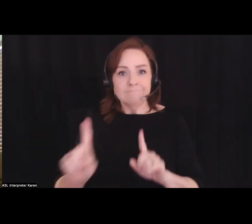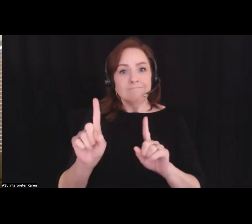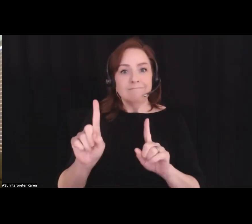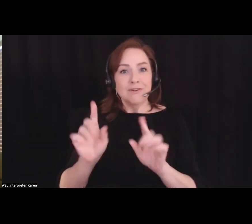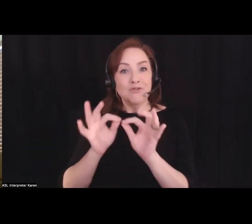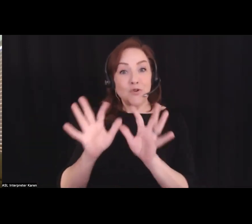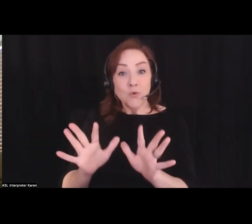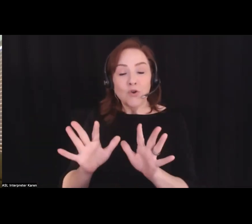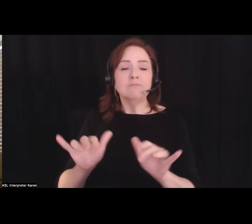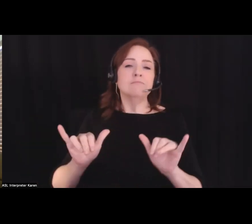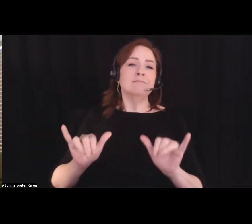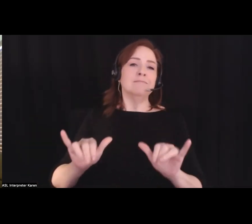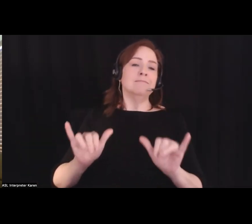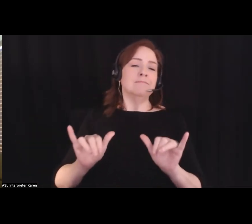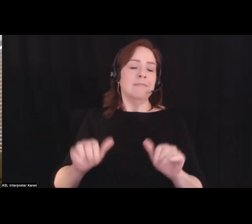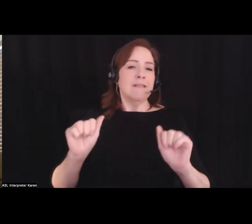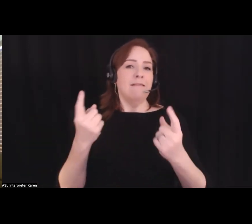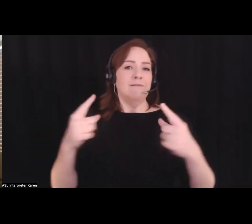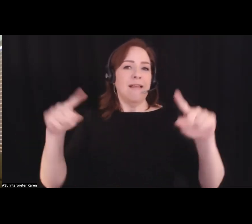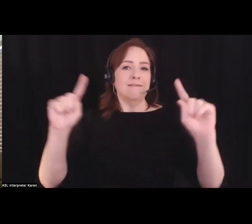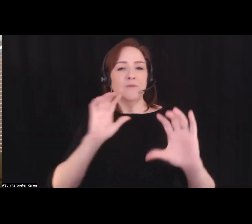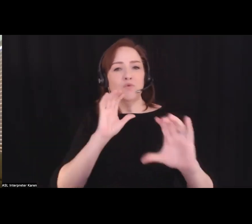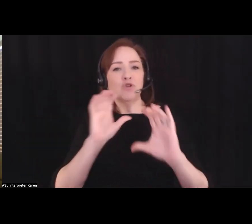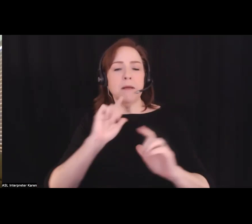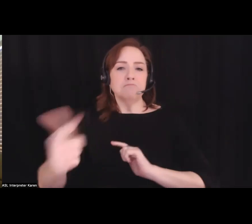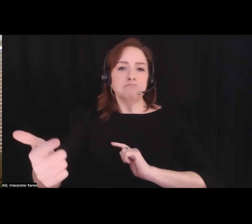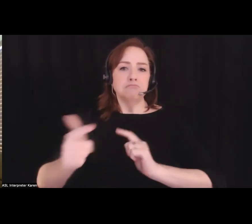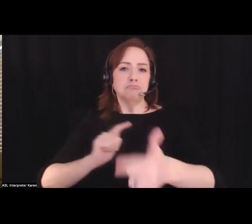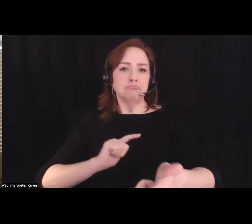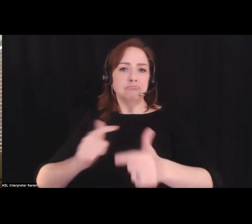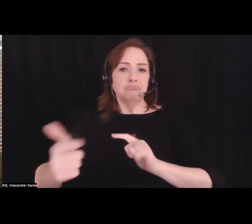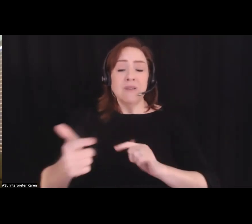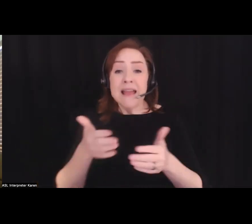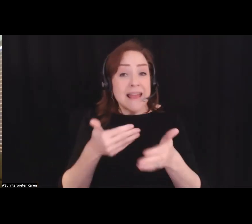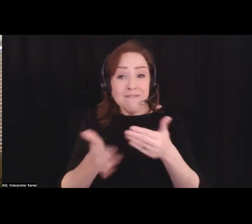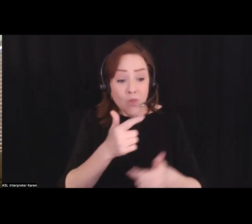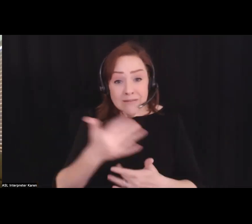they were able to effectively communicate even though they didn't feel well. communication is